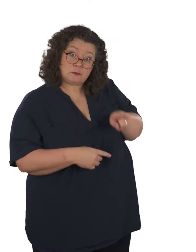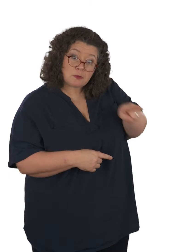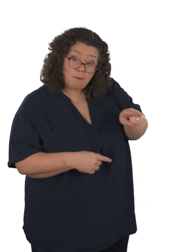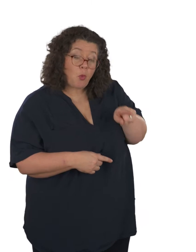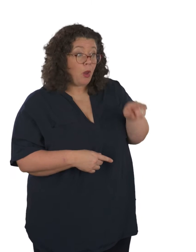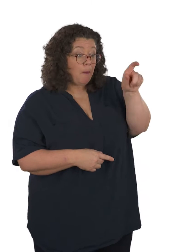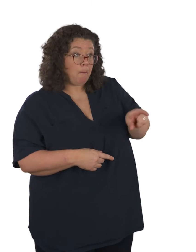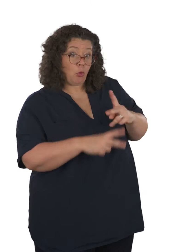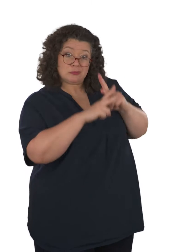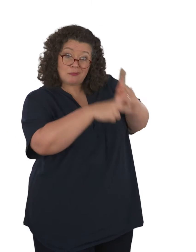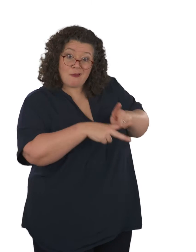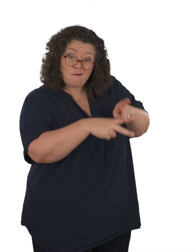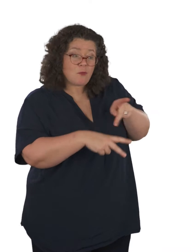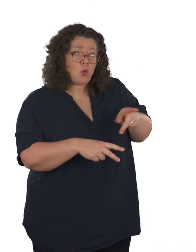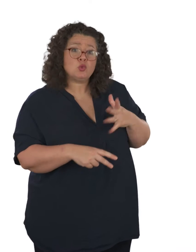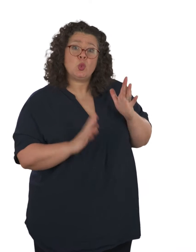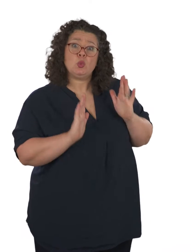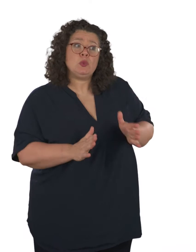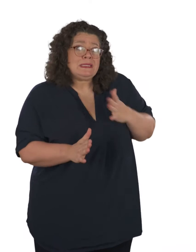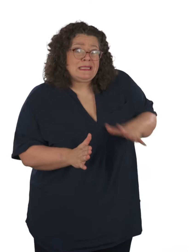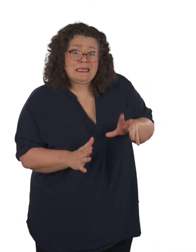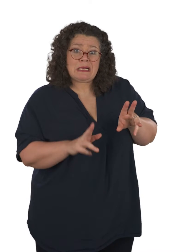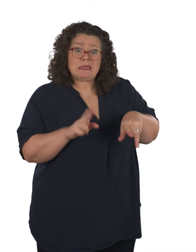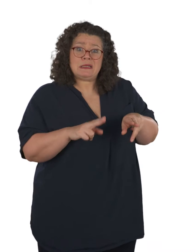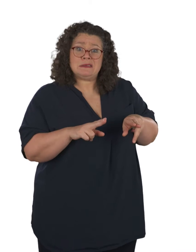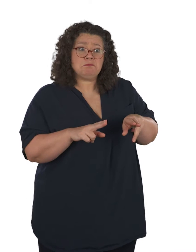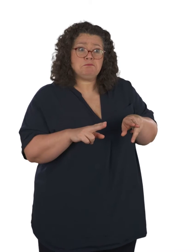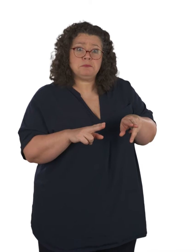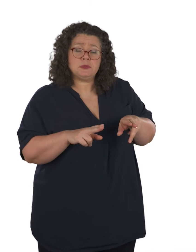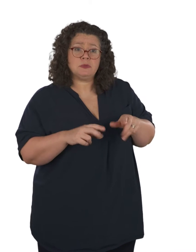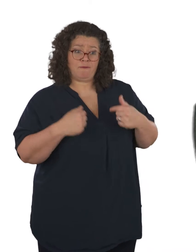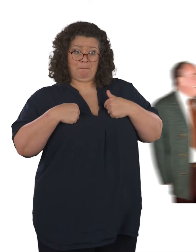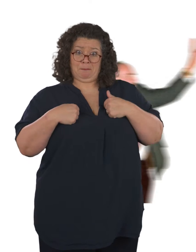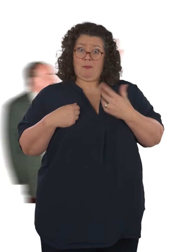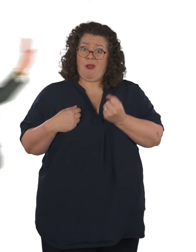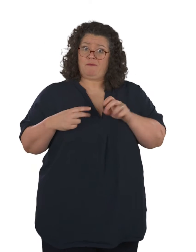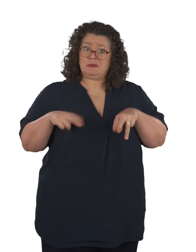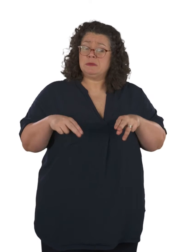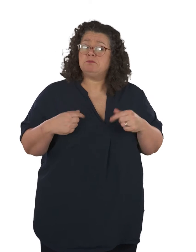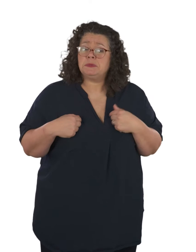If you are caring for someone, the person you care for does not have to have an assessment for you to have one,